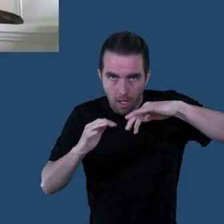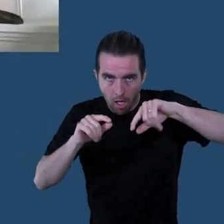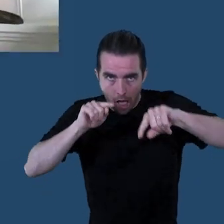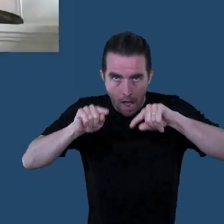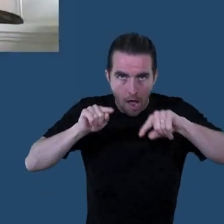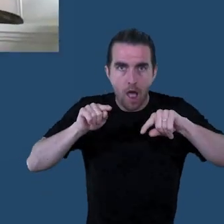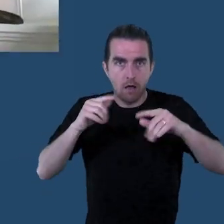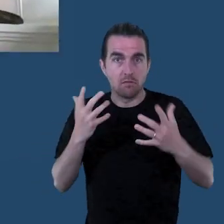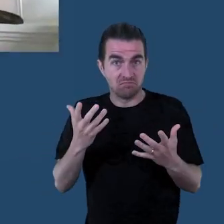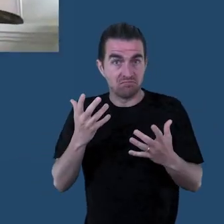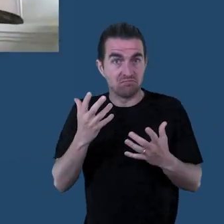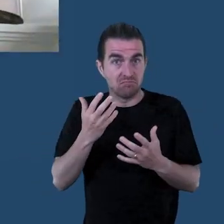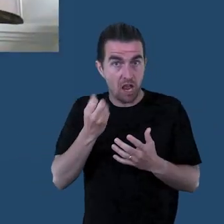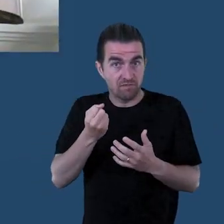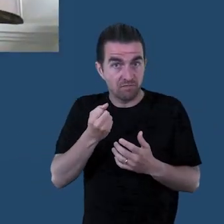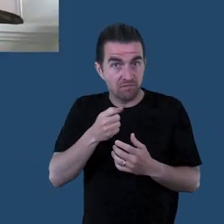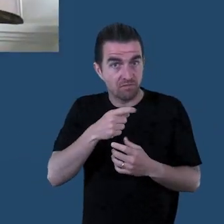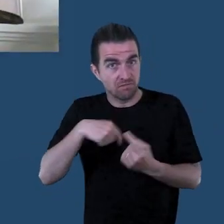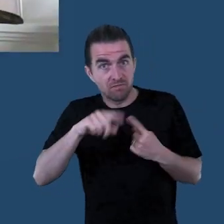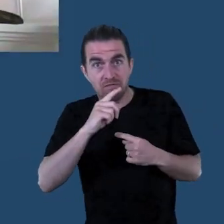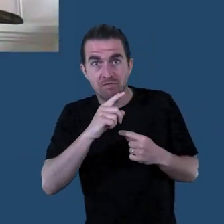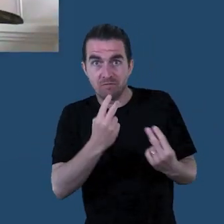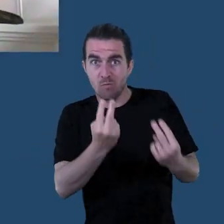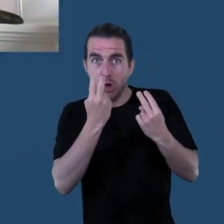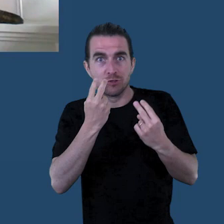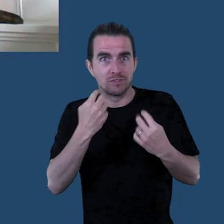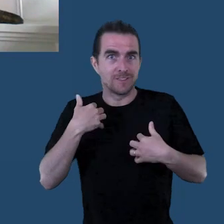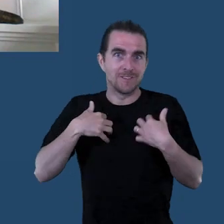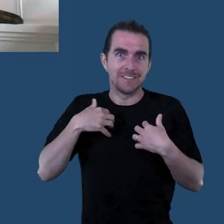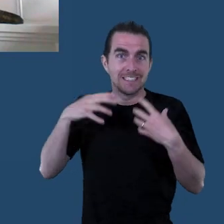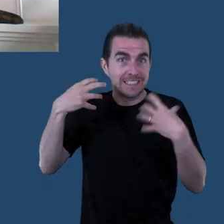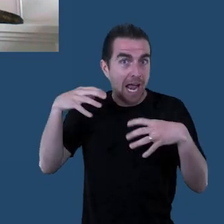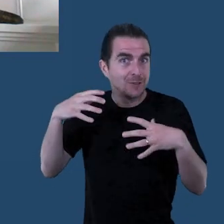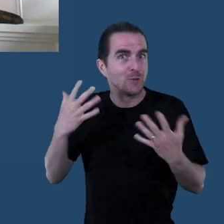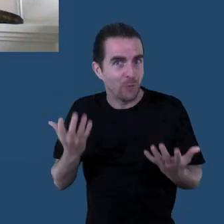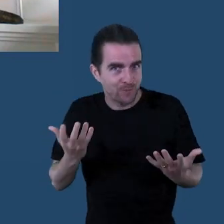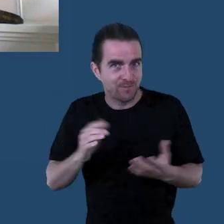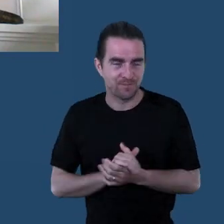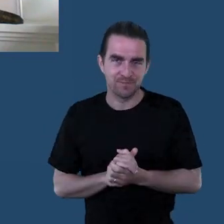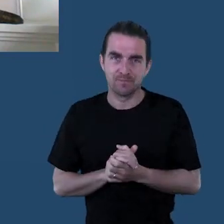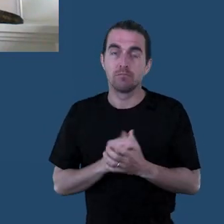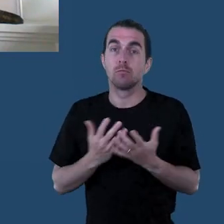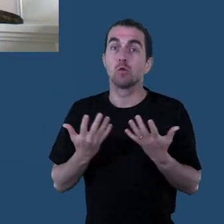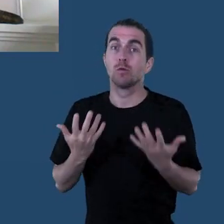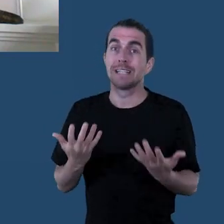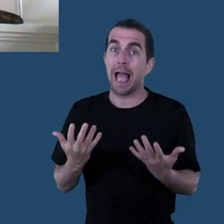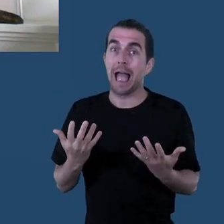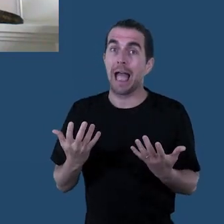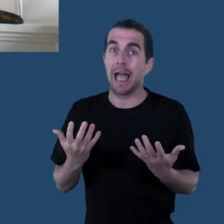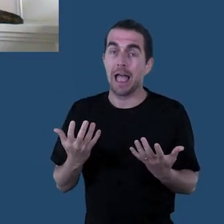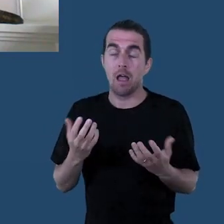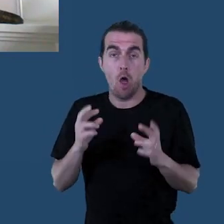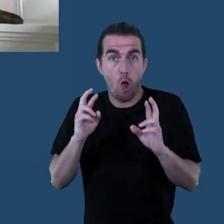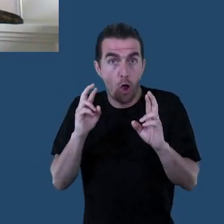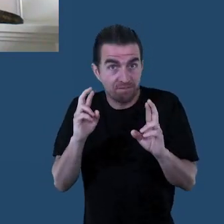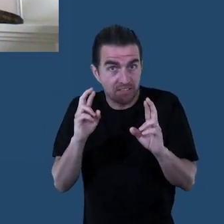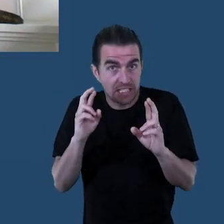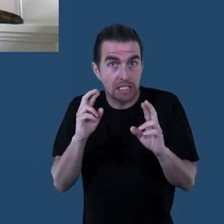And I'm guessing we'll have quite a few dinosaur fans in our audience, our viewers watching today, hopefully.